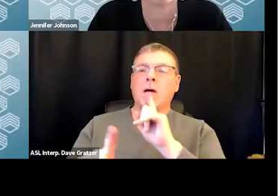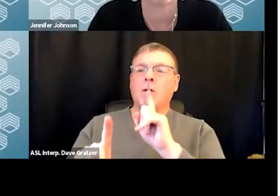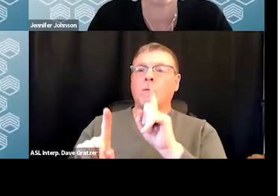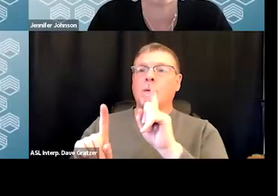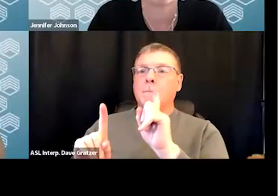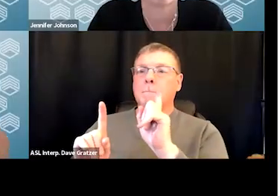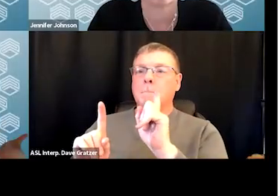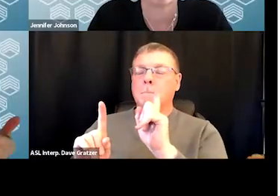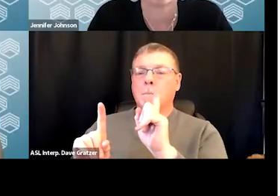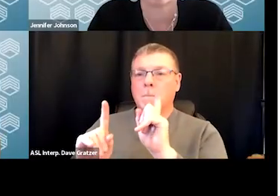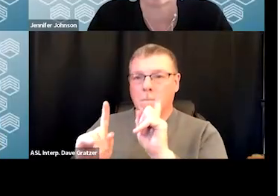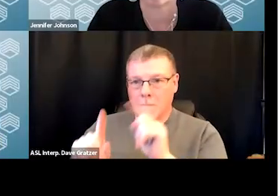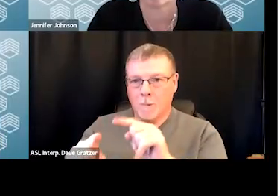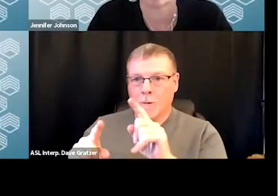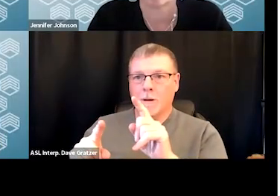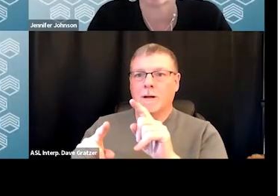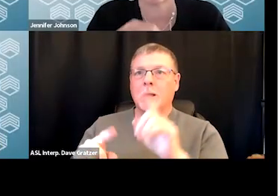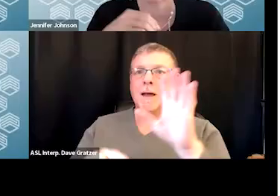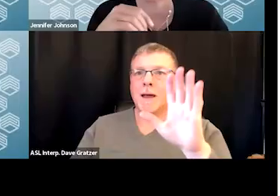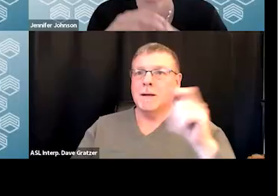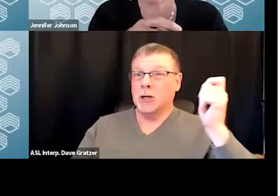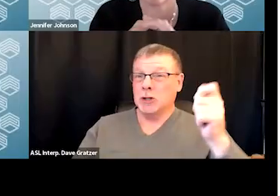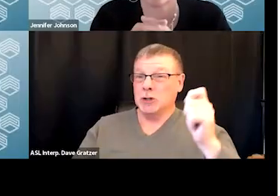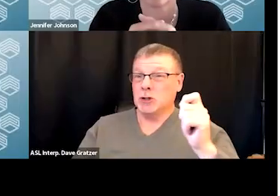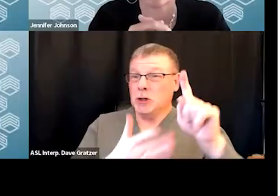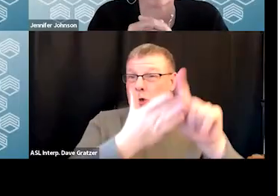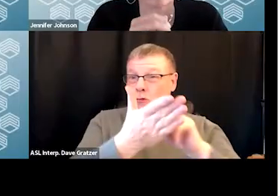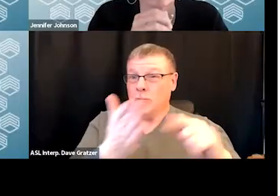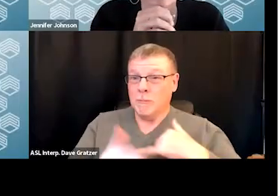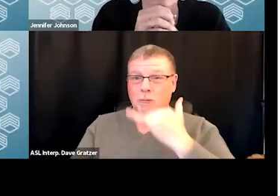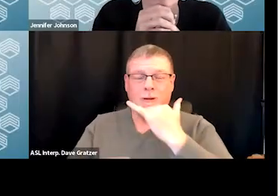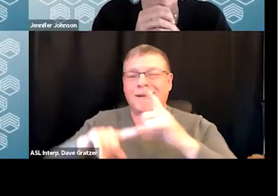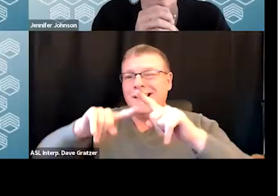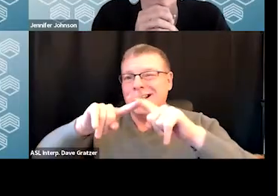And, m- Judge Hirsch, correct me if I'm wrong, but my sense would be that would depend on the state.